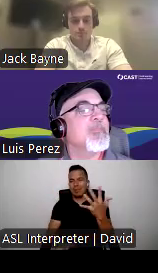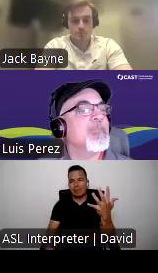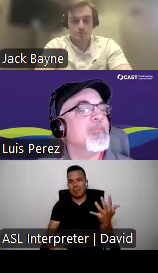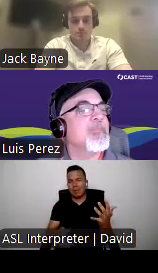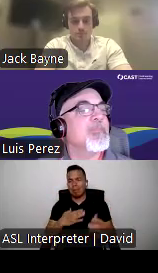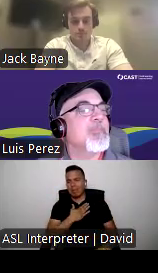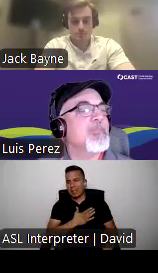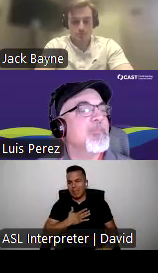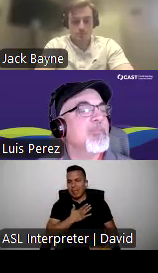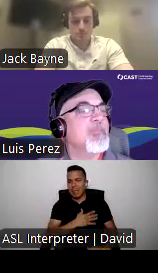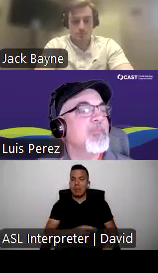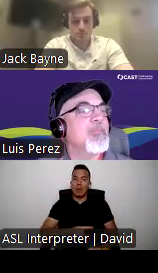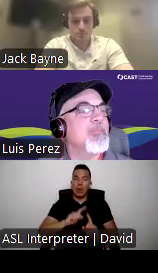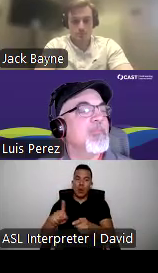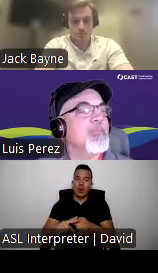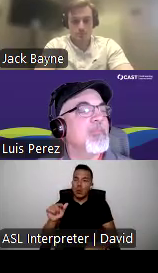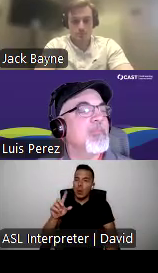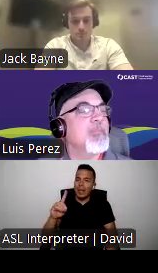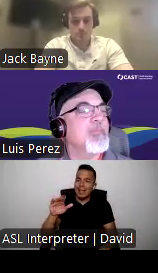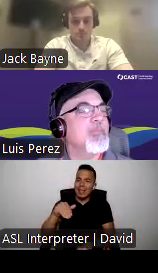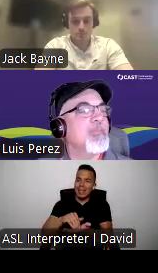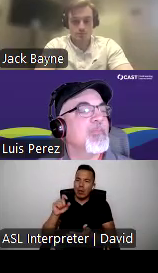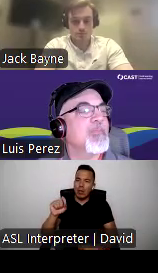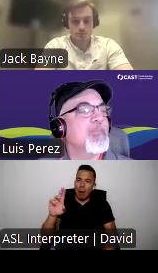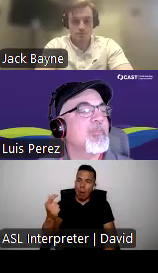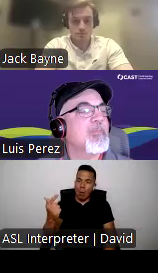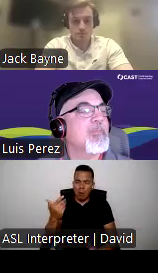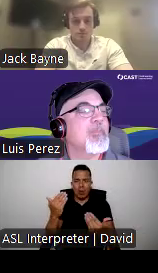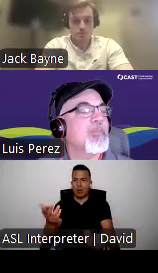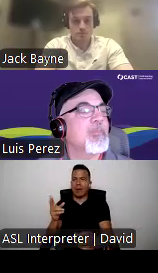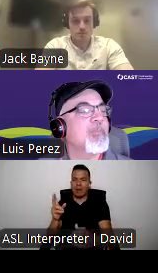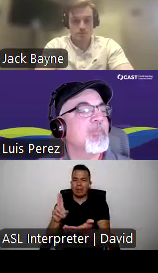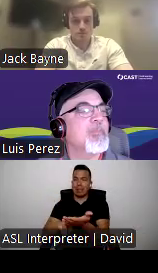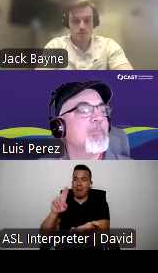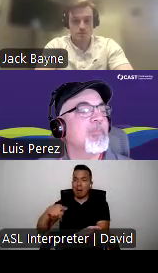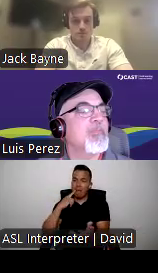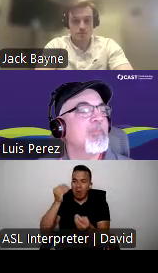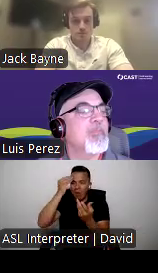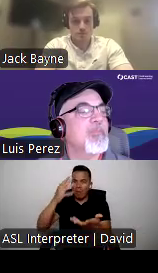go to the leadcenter.org and sign up for our information and notifications. And of course,